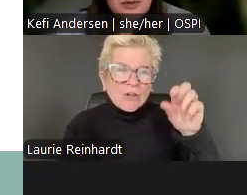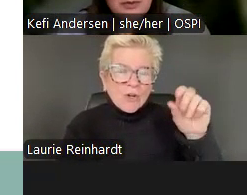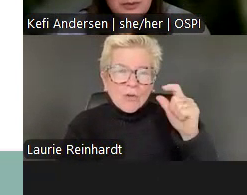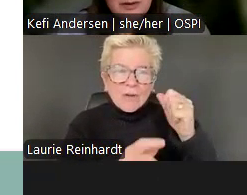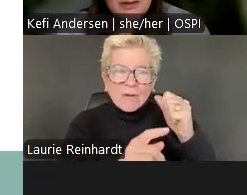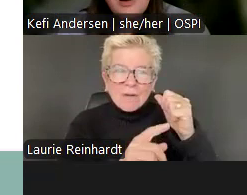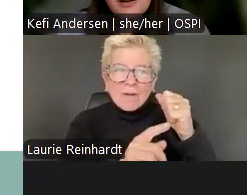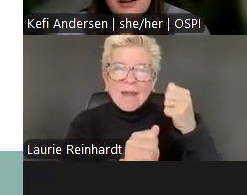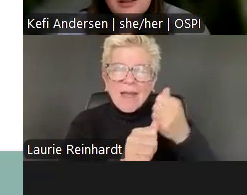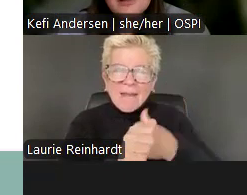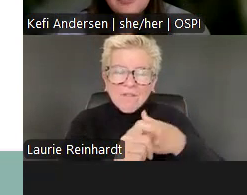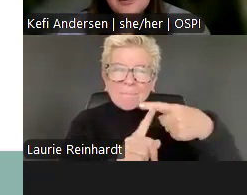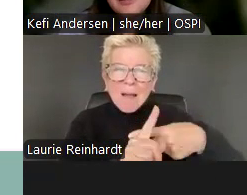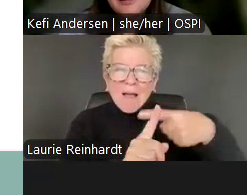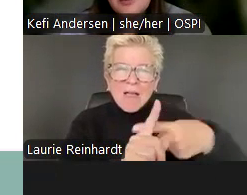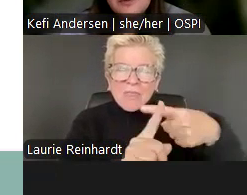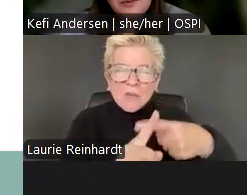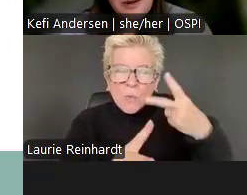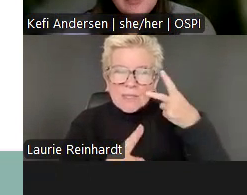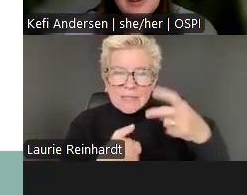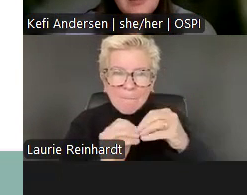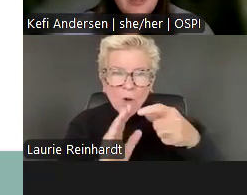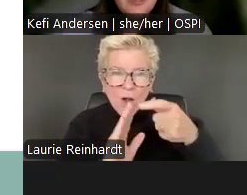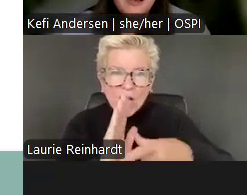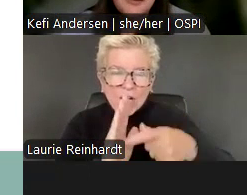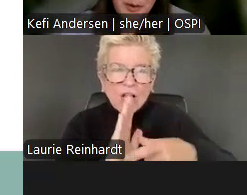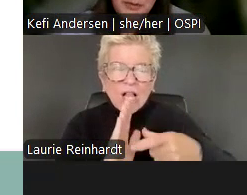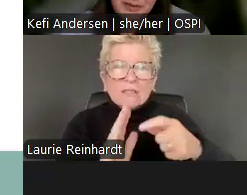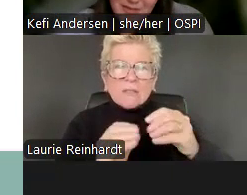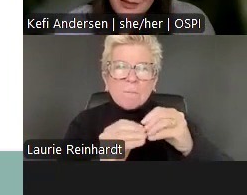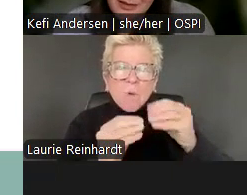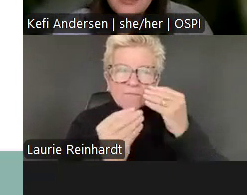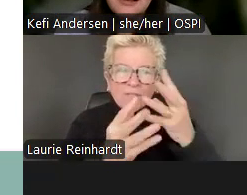so if you want to see articles, if you want to see more information from our presenters,